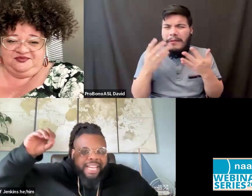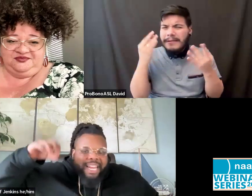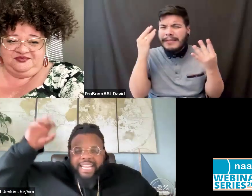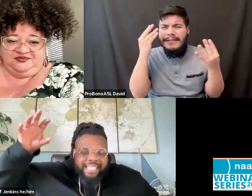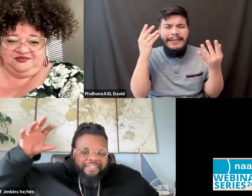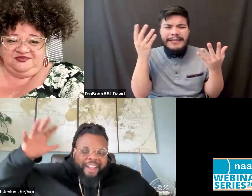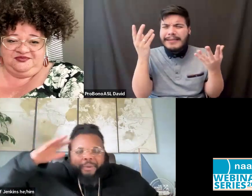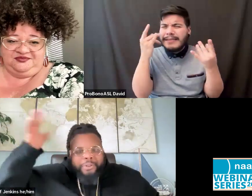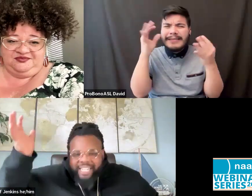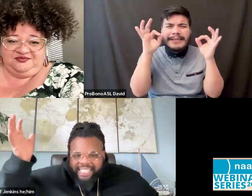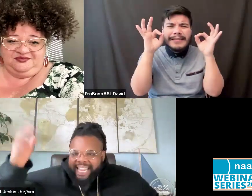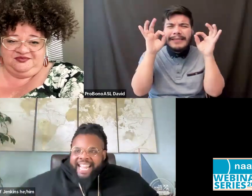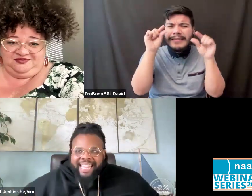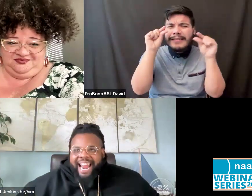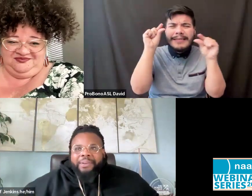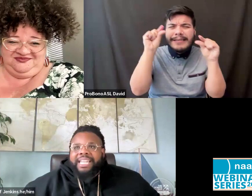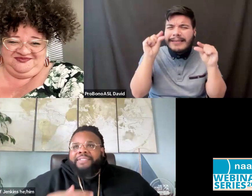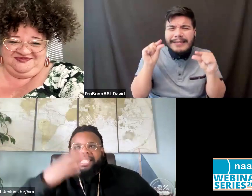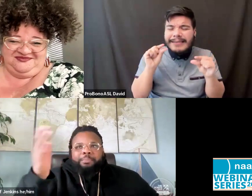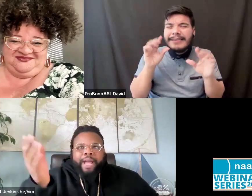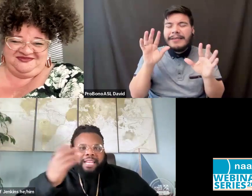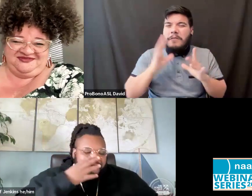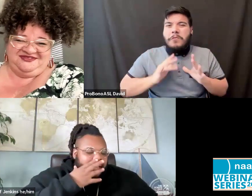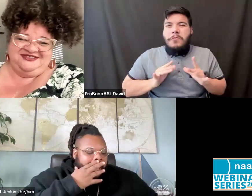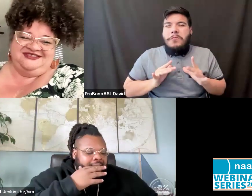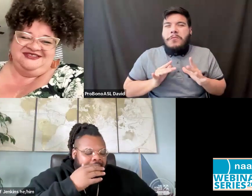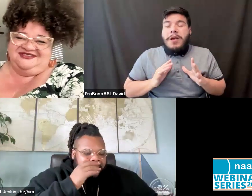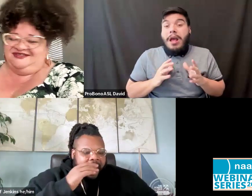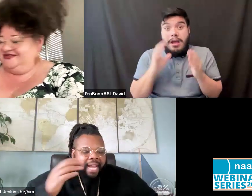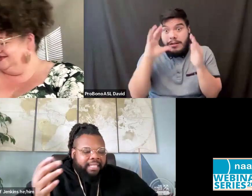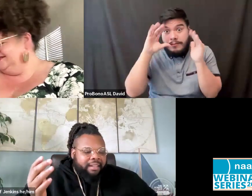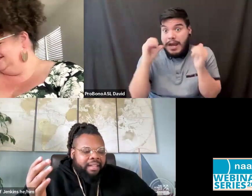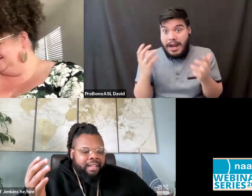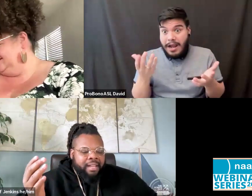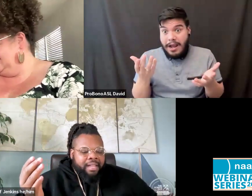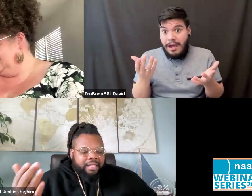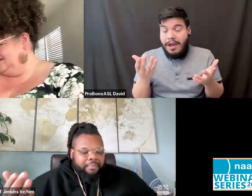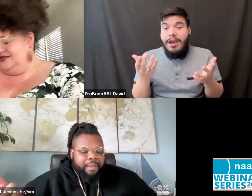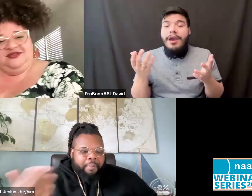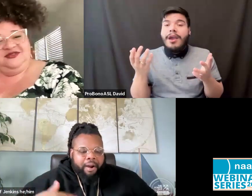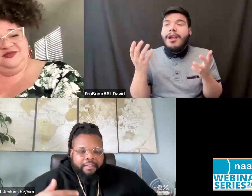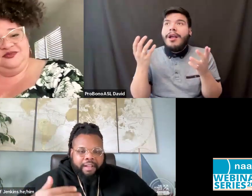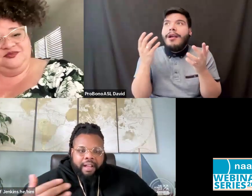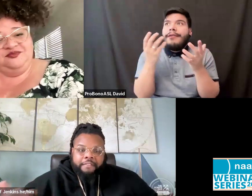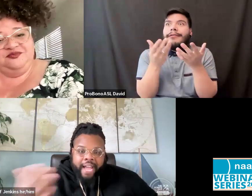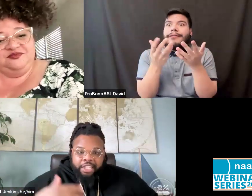nuggets of, like, cool this that I wasn't even expecting. Like, I to be asked to be a part of a fashion